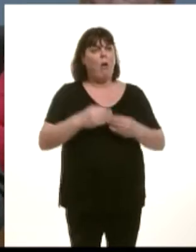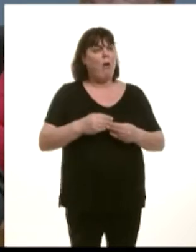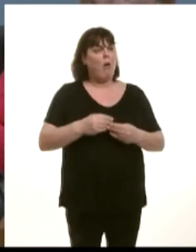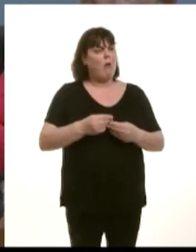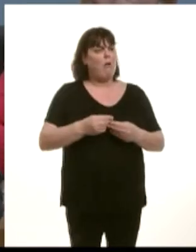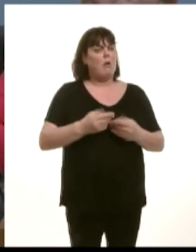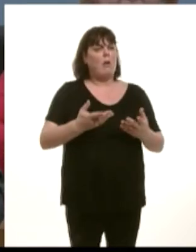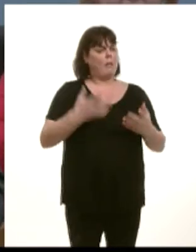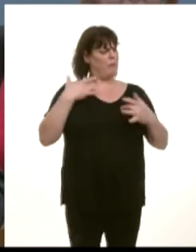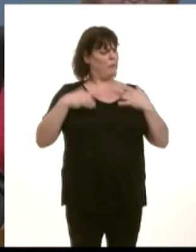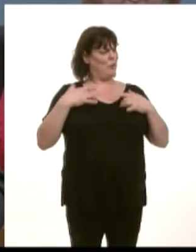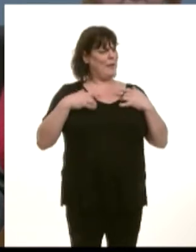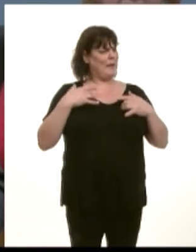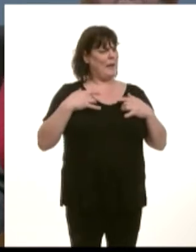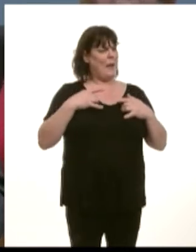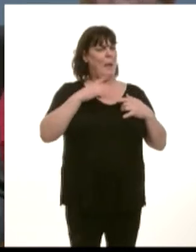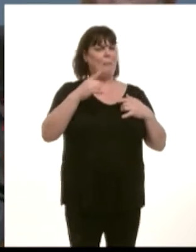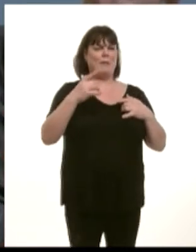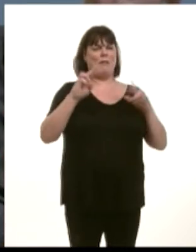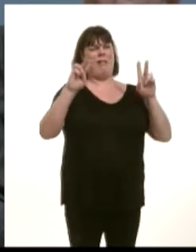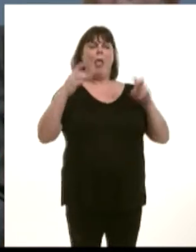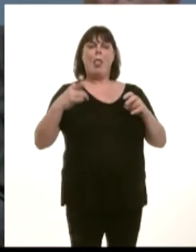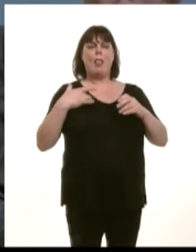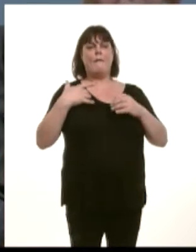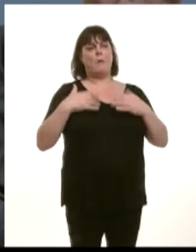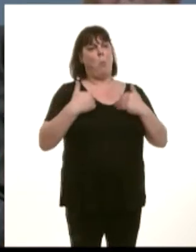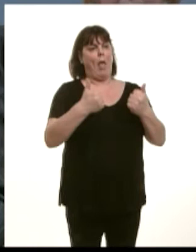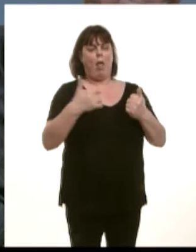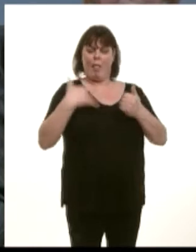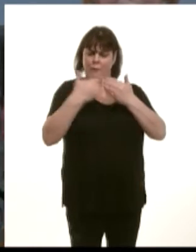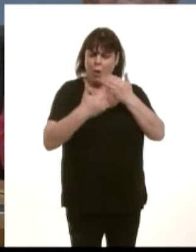Sadly, ‘Living Well, Living Longer’, produced recently, seems to suggest that we are not